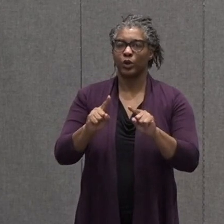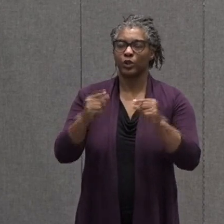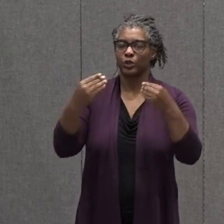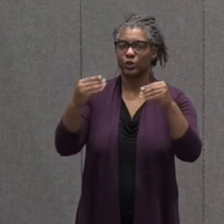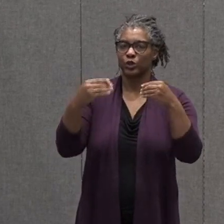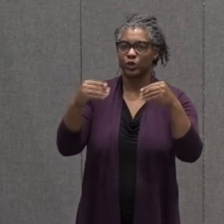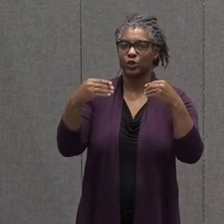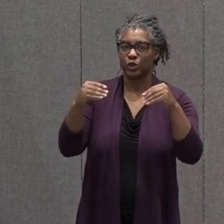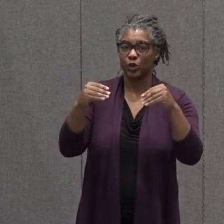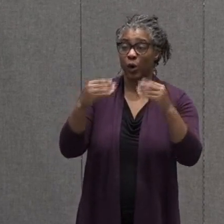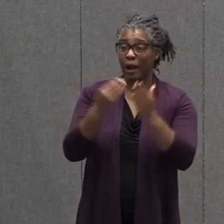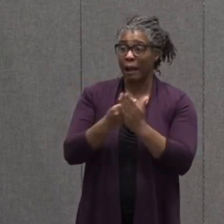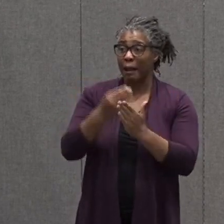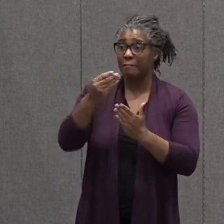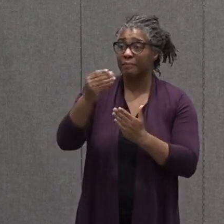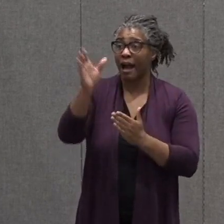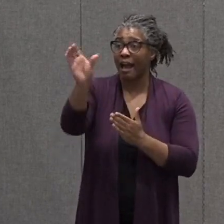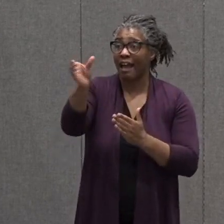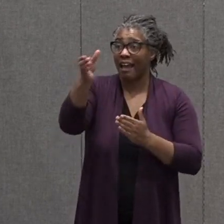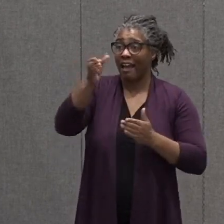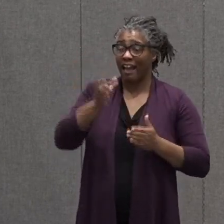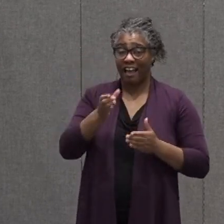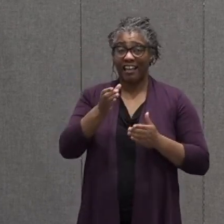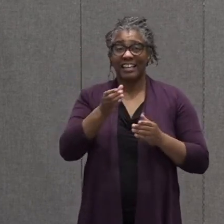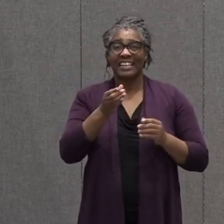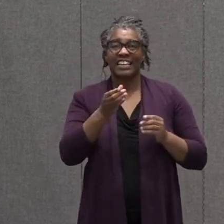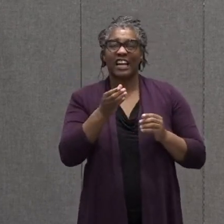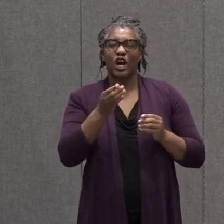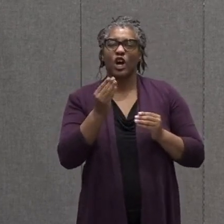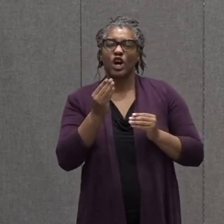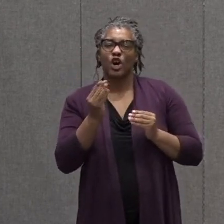Students, you may want a grown-up to help you with this recipe.